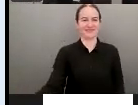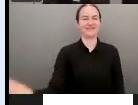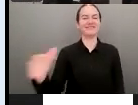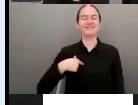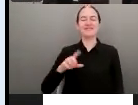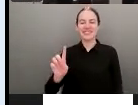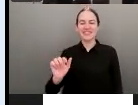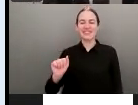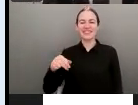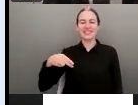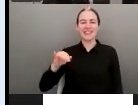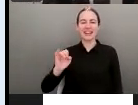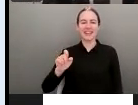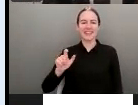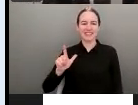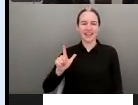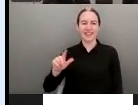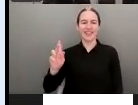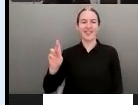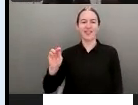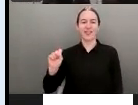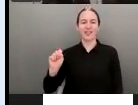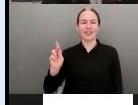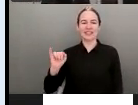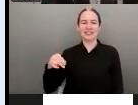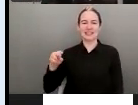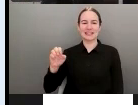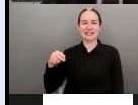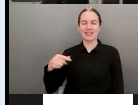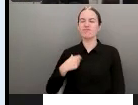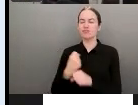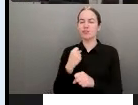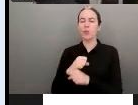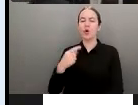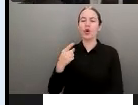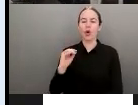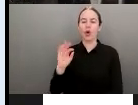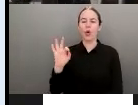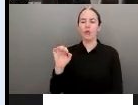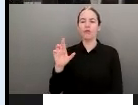I work for Gofore, which is constancy here in Finland,